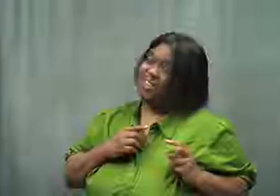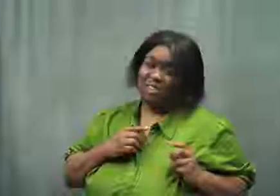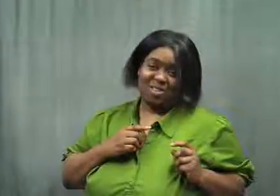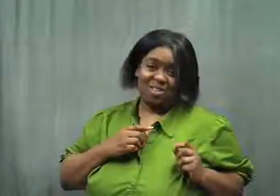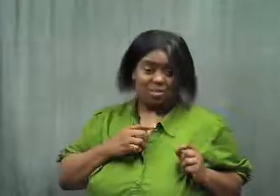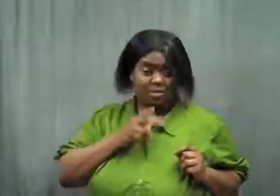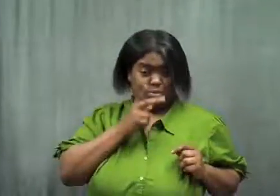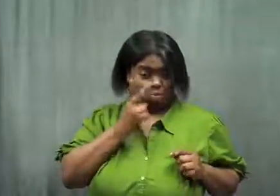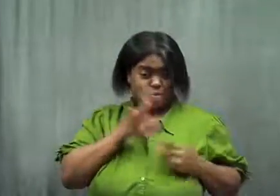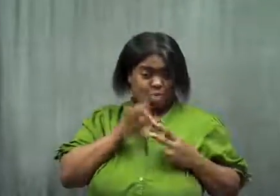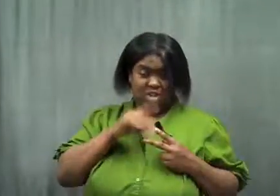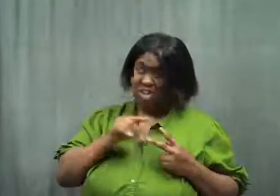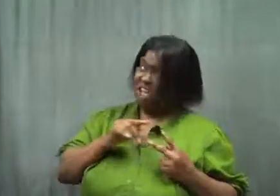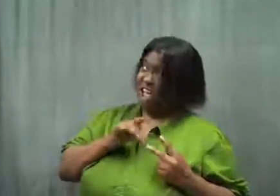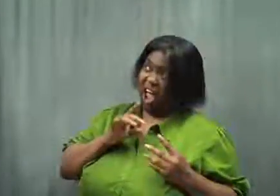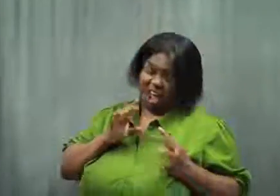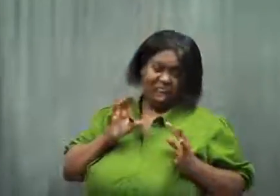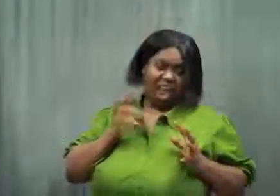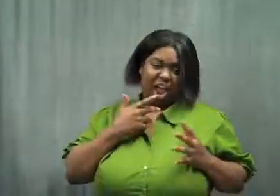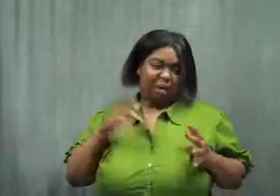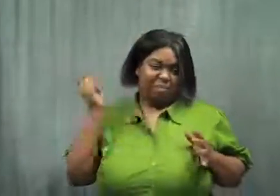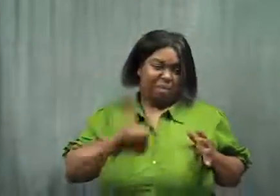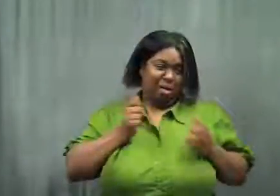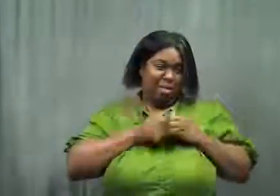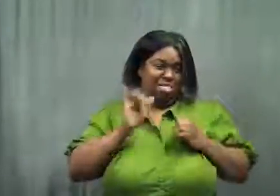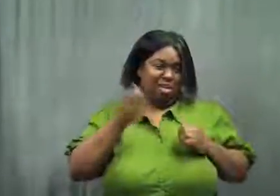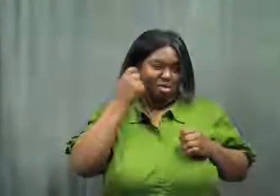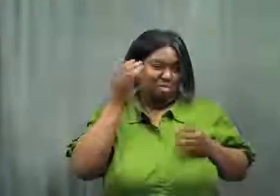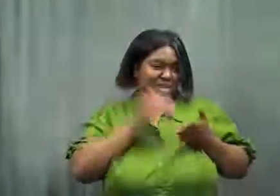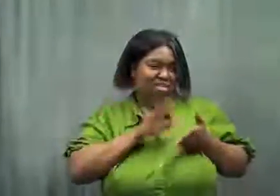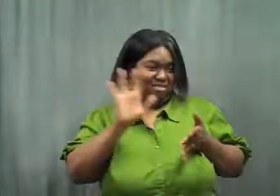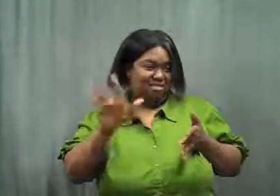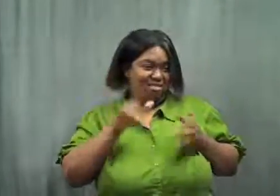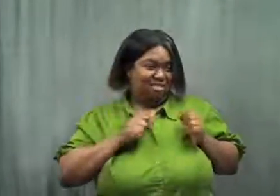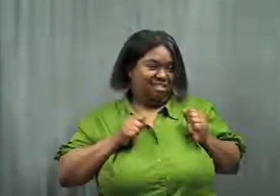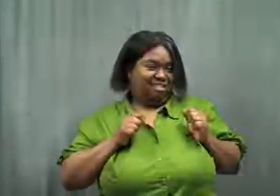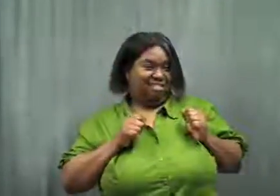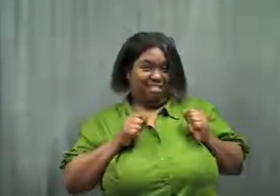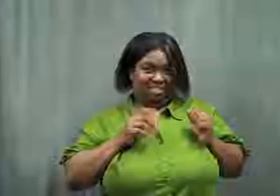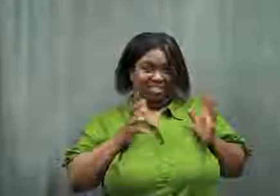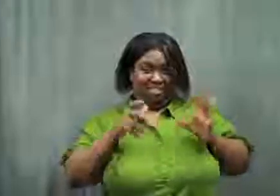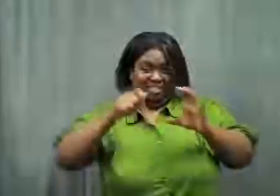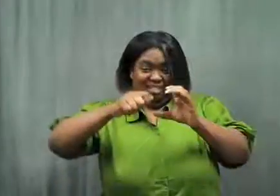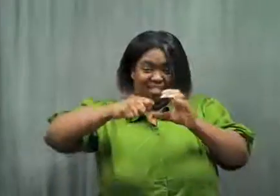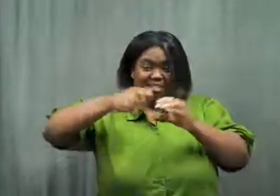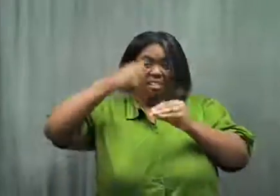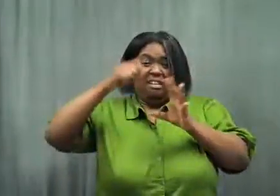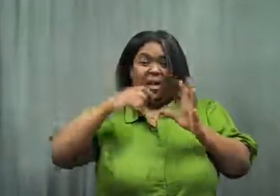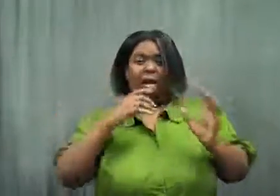I looked up at my mother, and she said, "you have two choices." I didn't want to get swatted with that comb again.